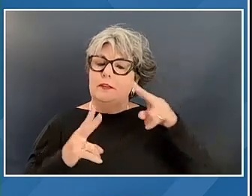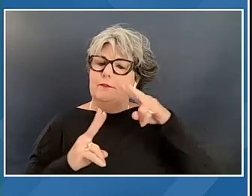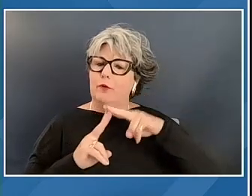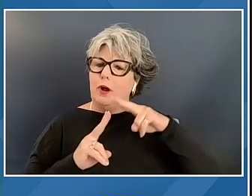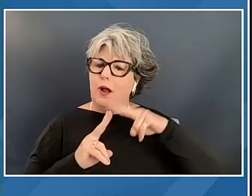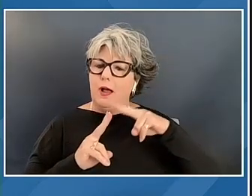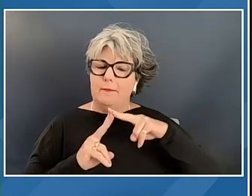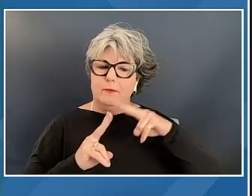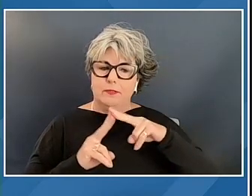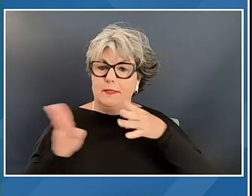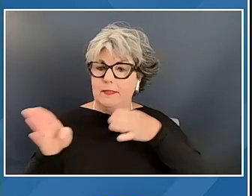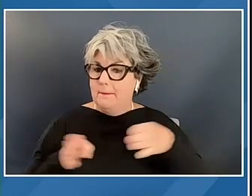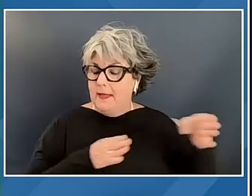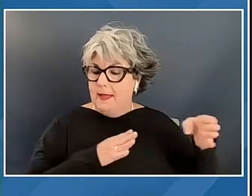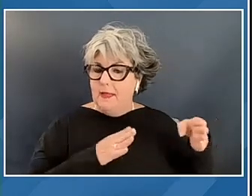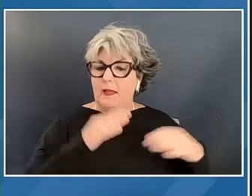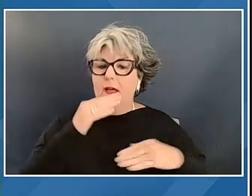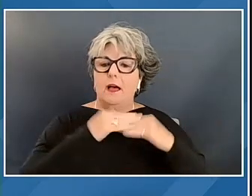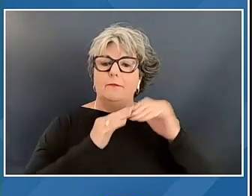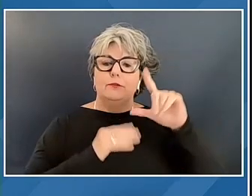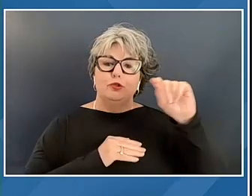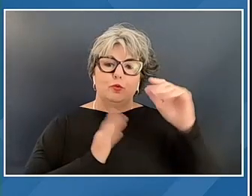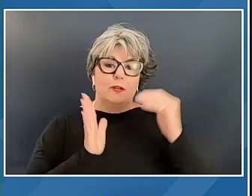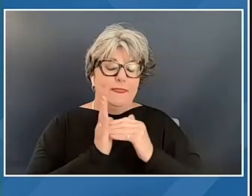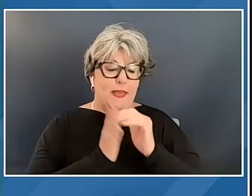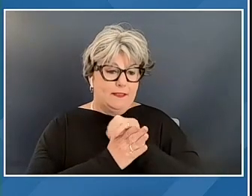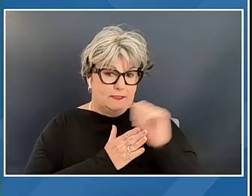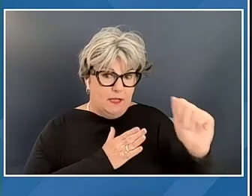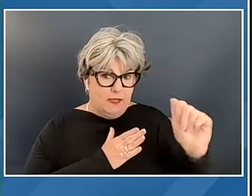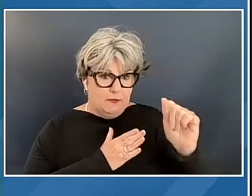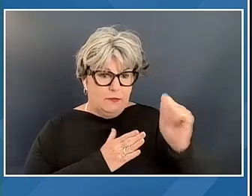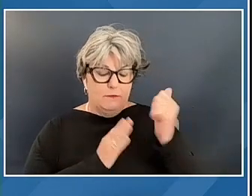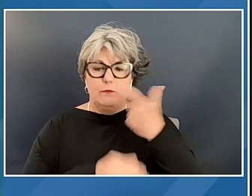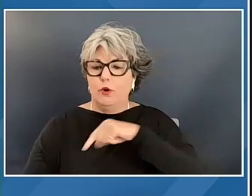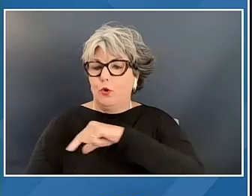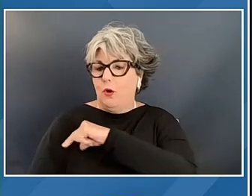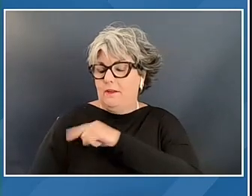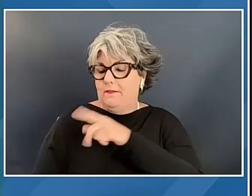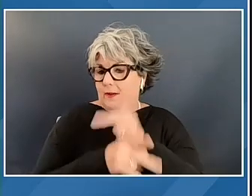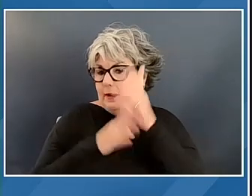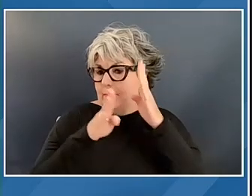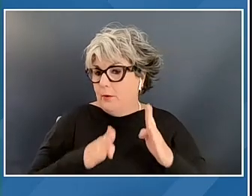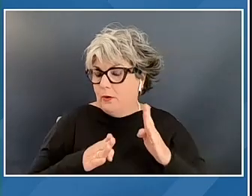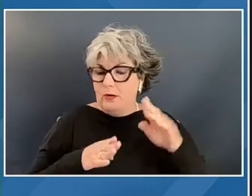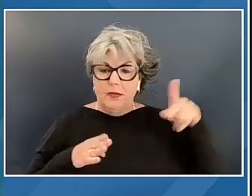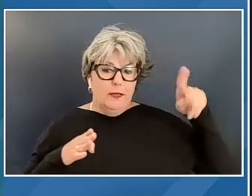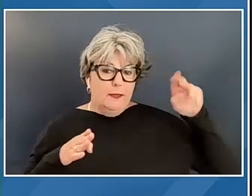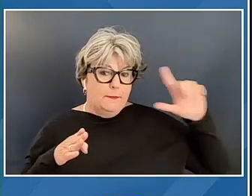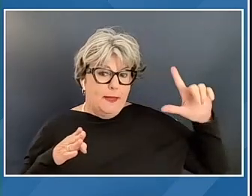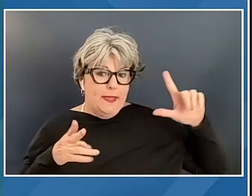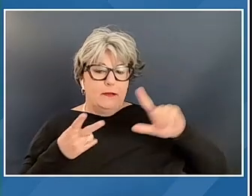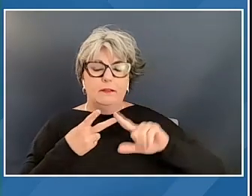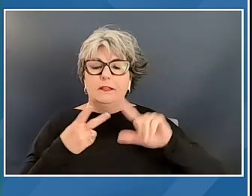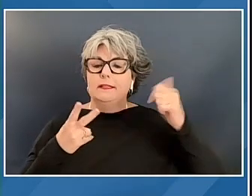would have forgiven up to $20,000 for a qualifying borrower who received a Pell Grant and $10,000 per qualifying borrower